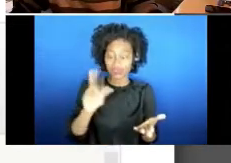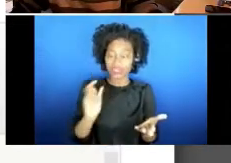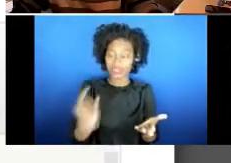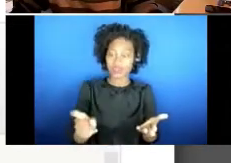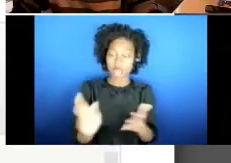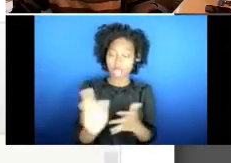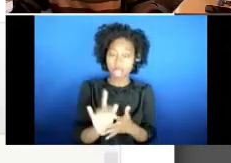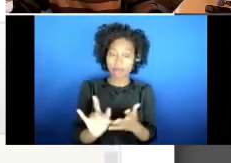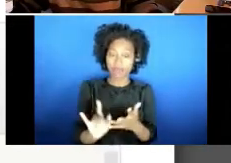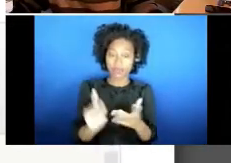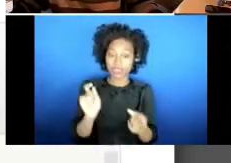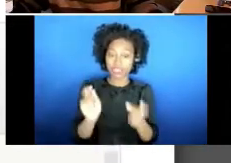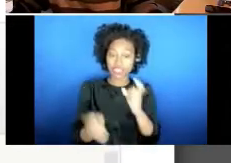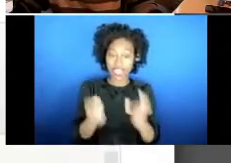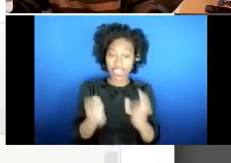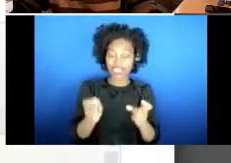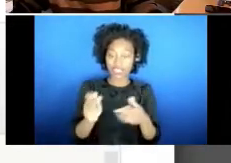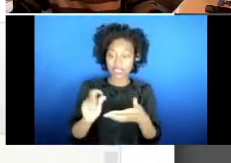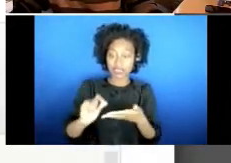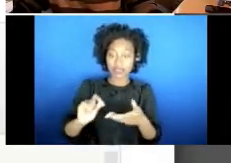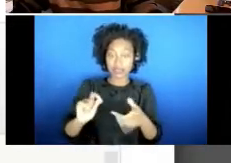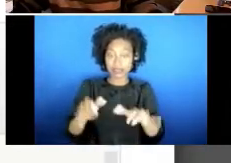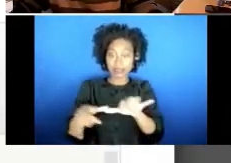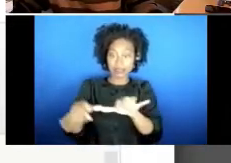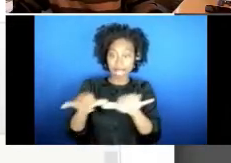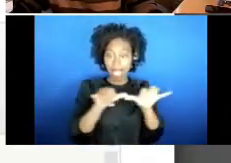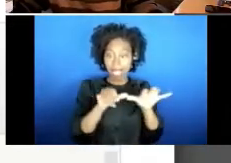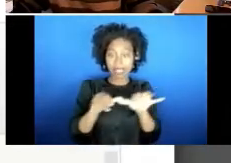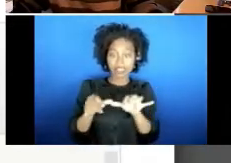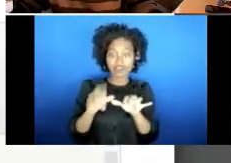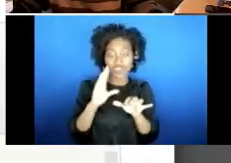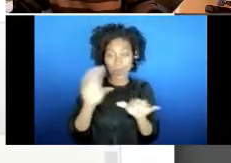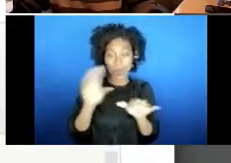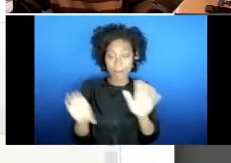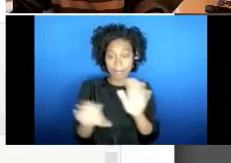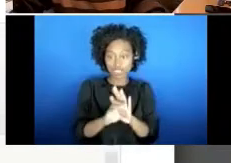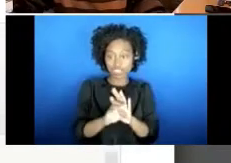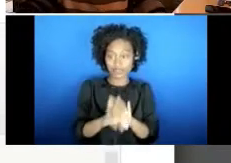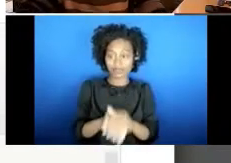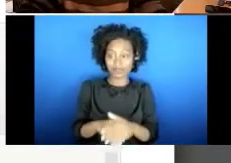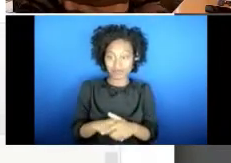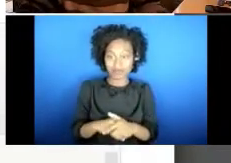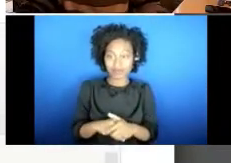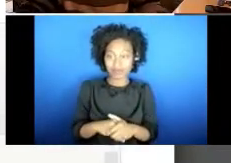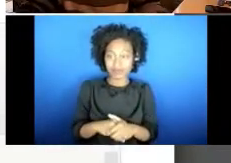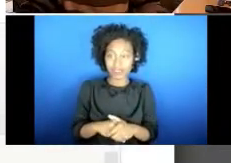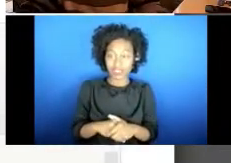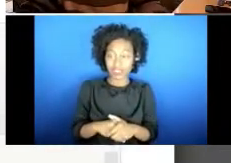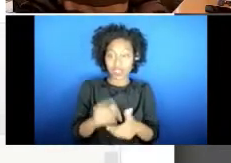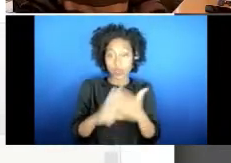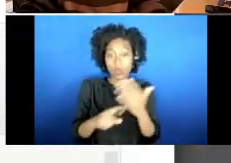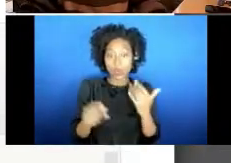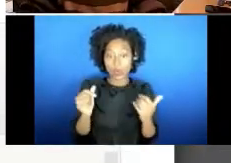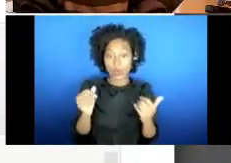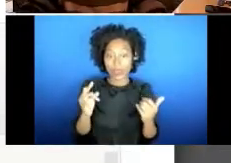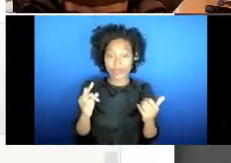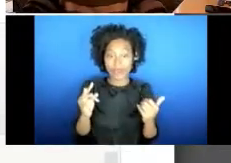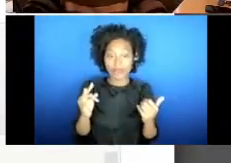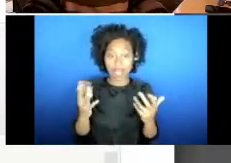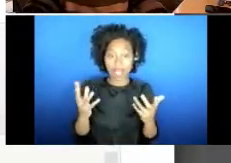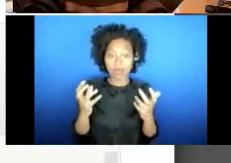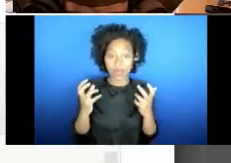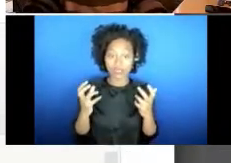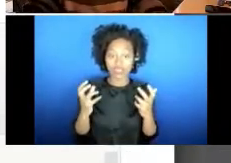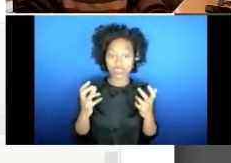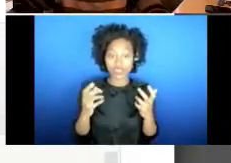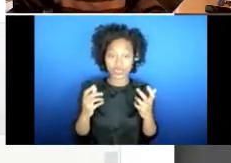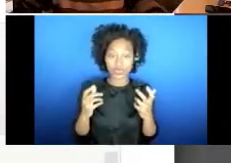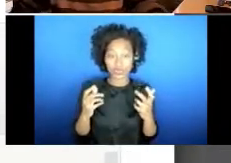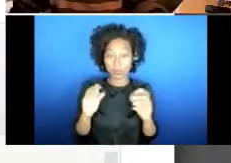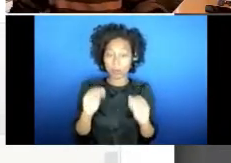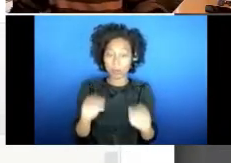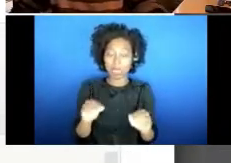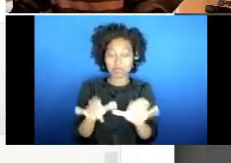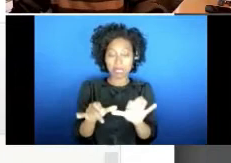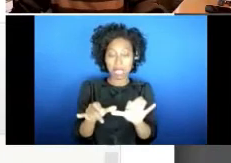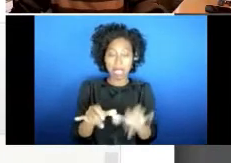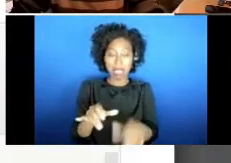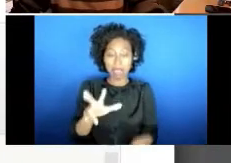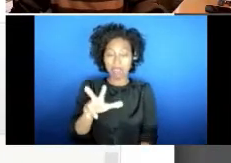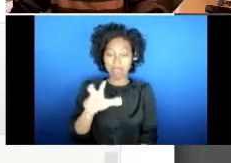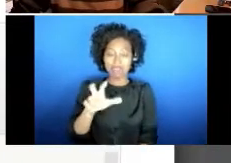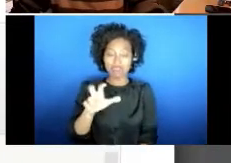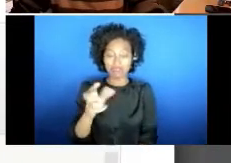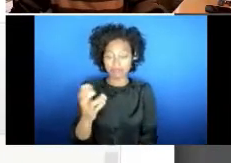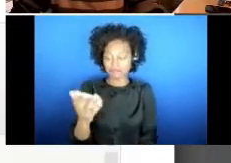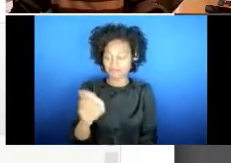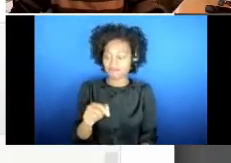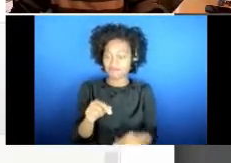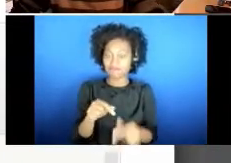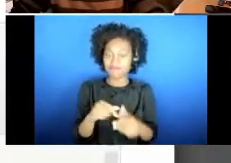the size of the image you are uploading. I want to decrease the size to 300 maybe in